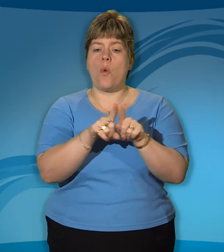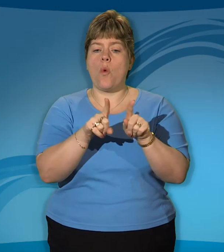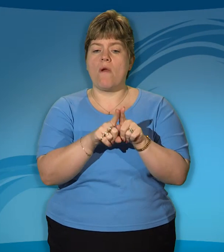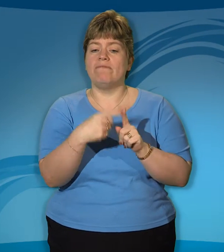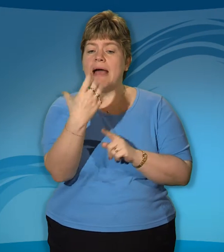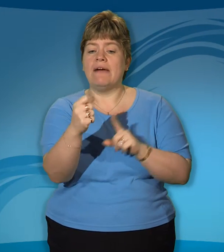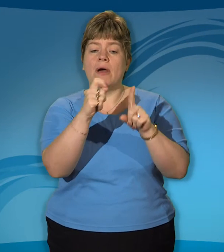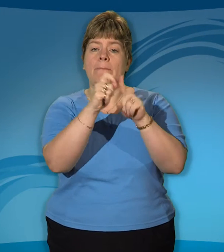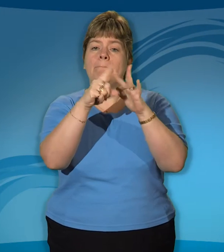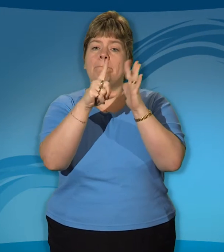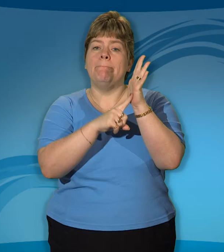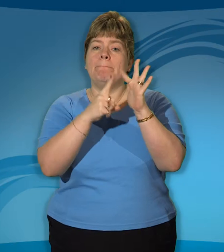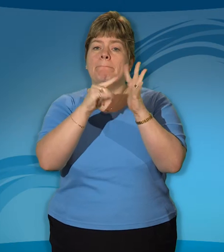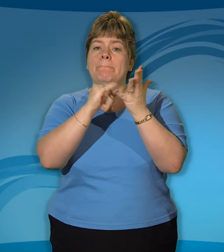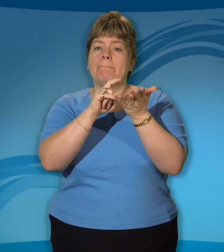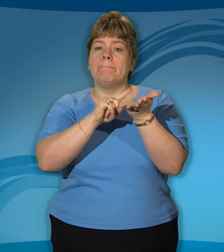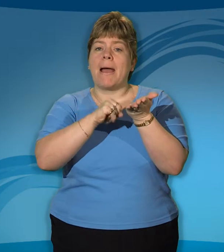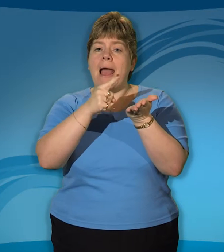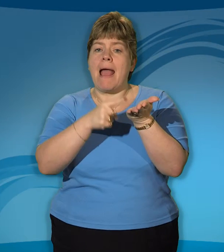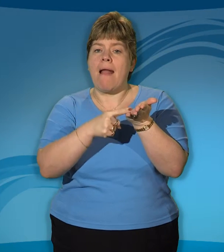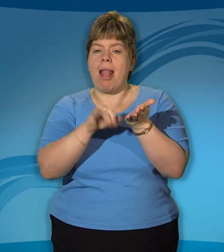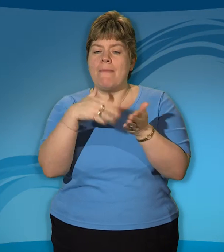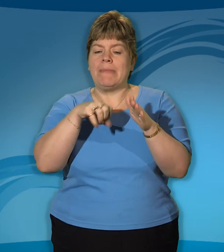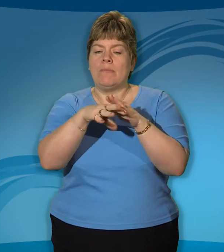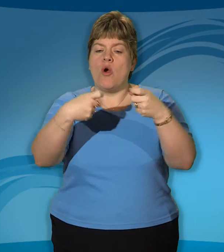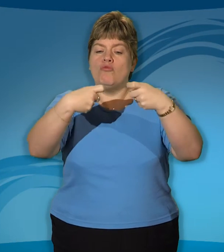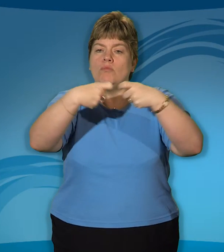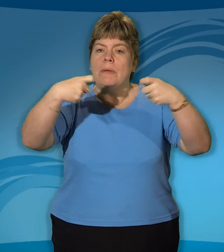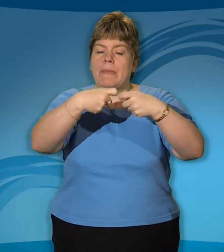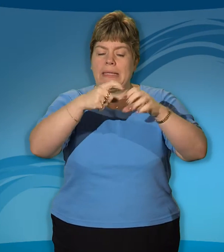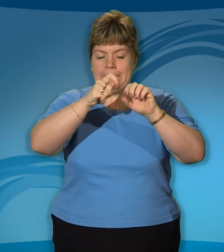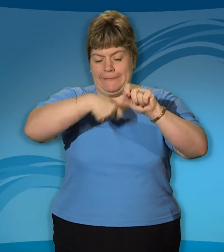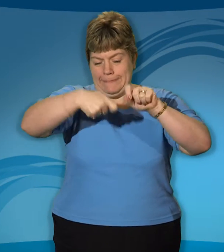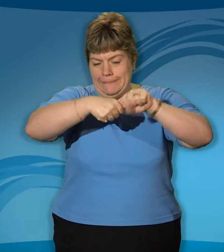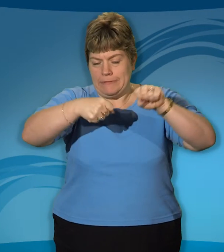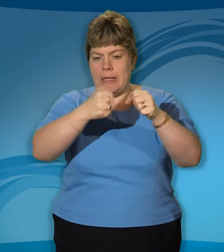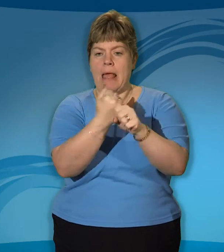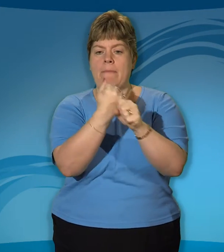We may need to treat your piles by placing a small rubber band around them to cause them